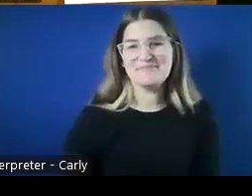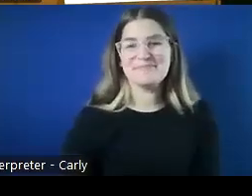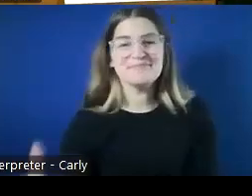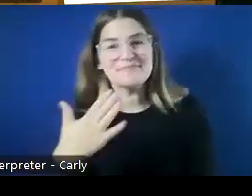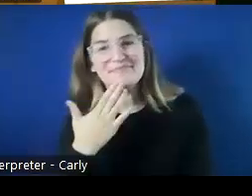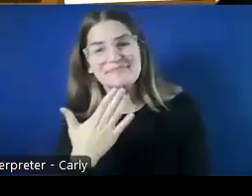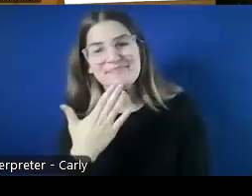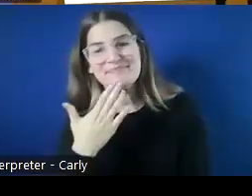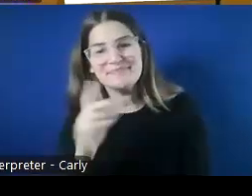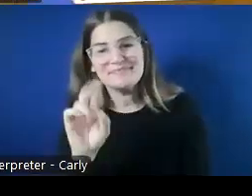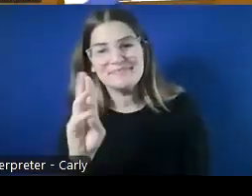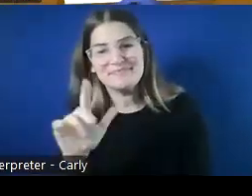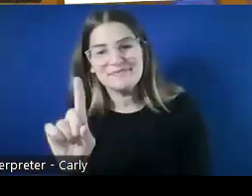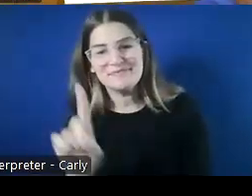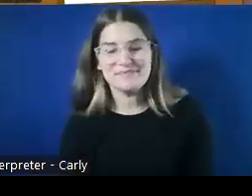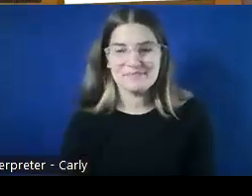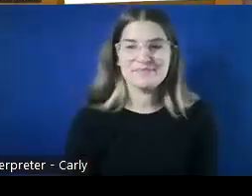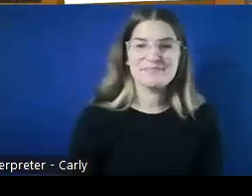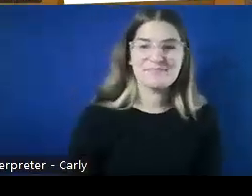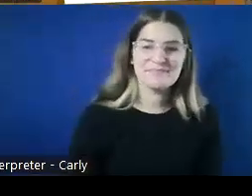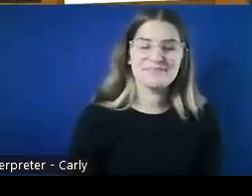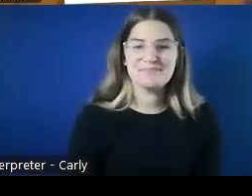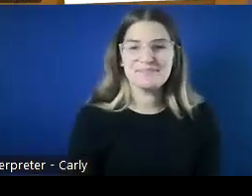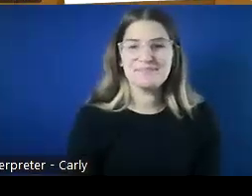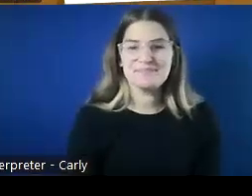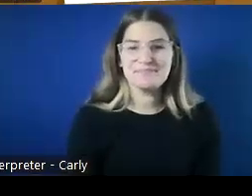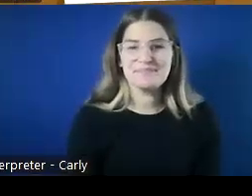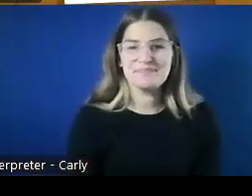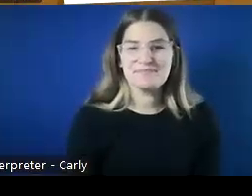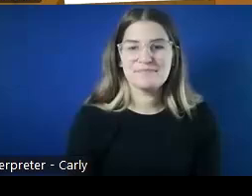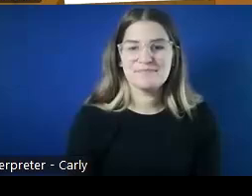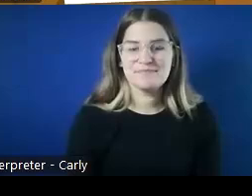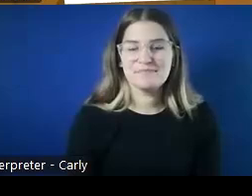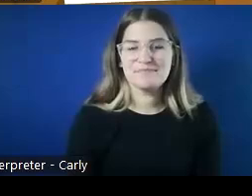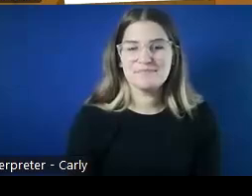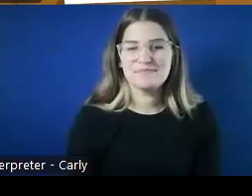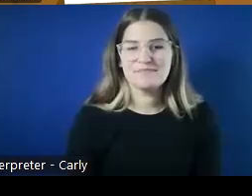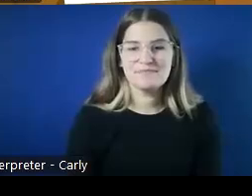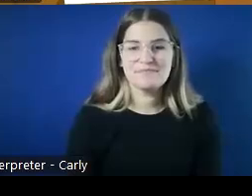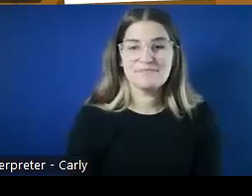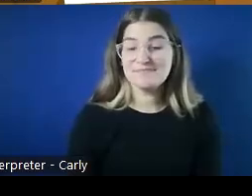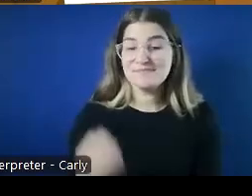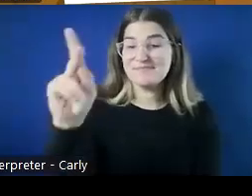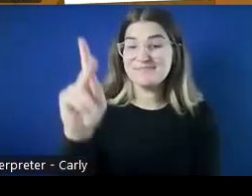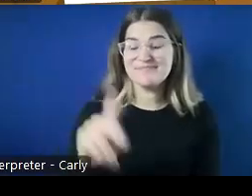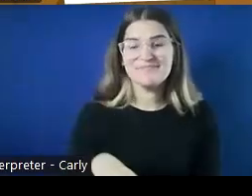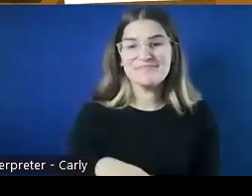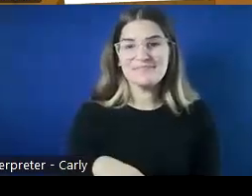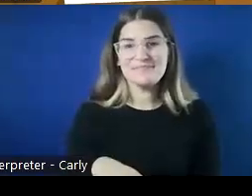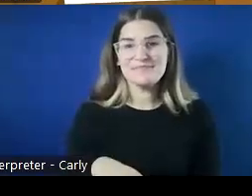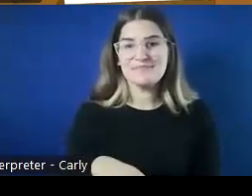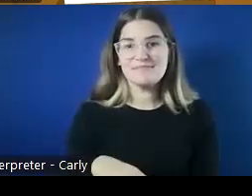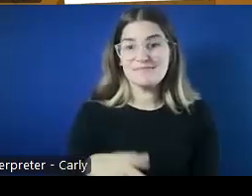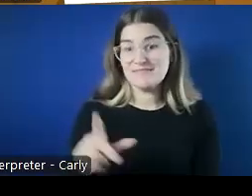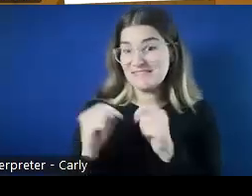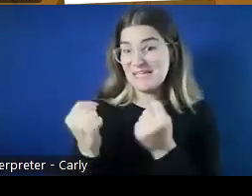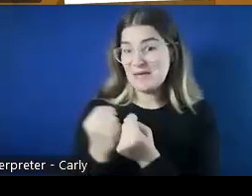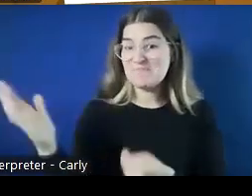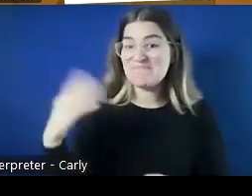Ward all right I I'd like to actually ask the whole team to come on up here we're going to